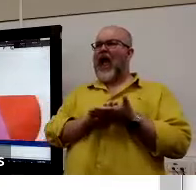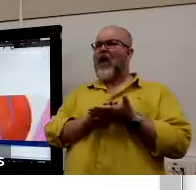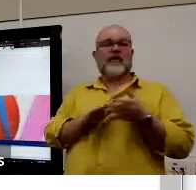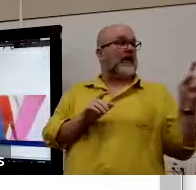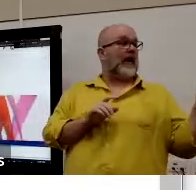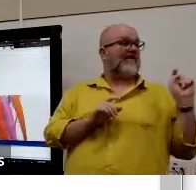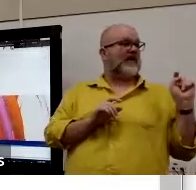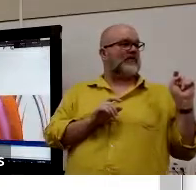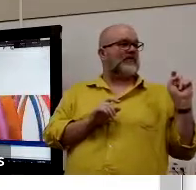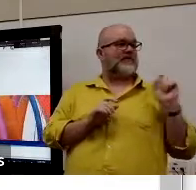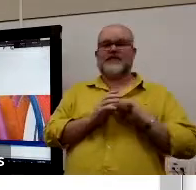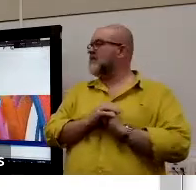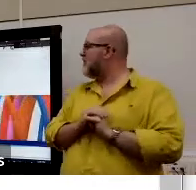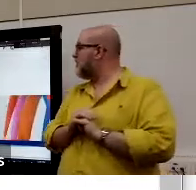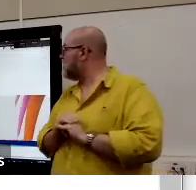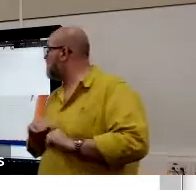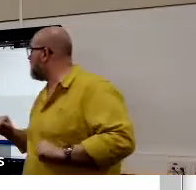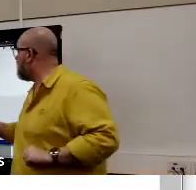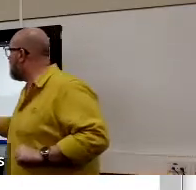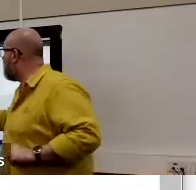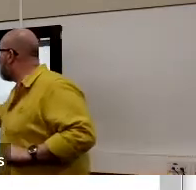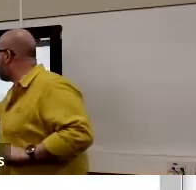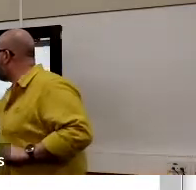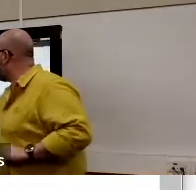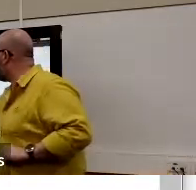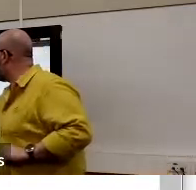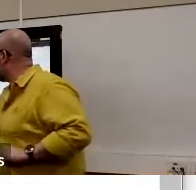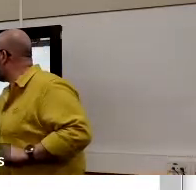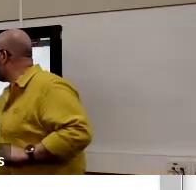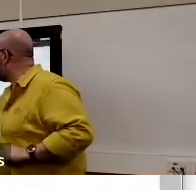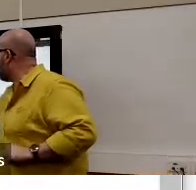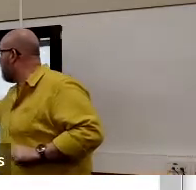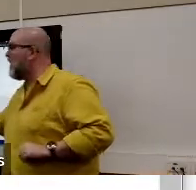There's information like... could you actually click on information?...